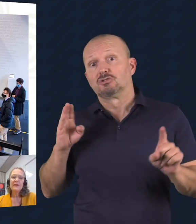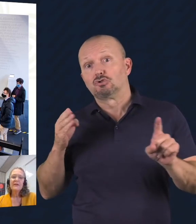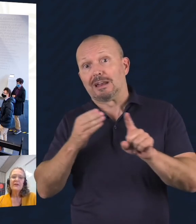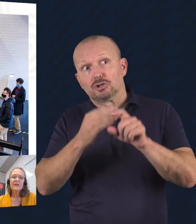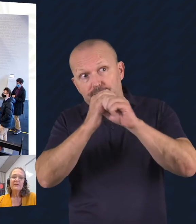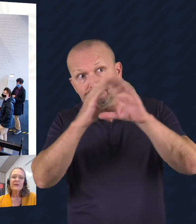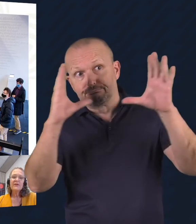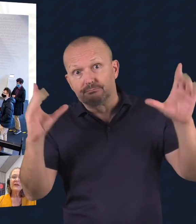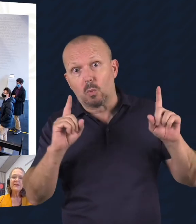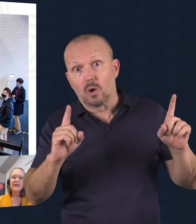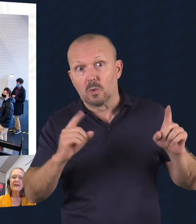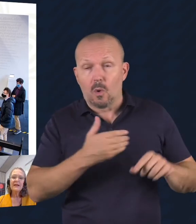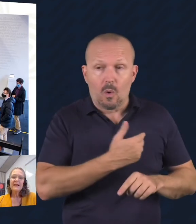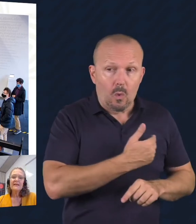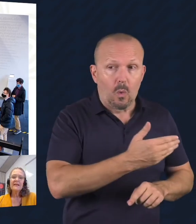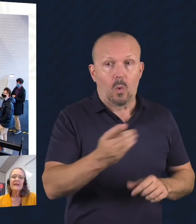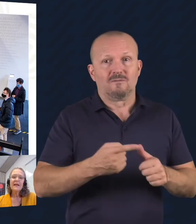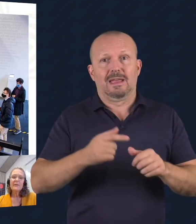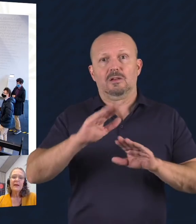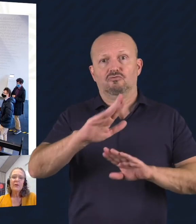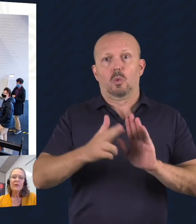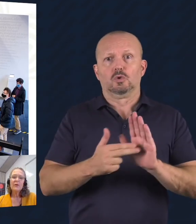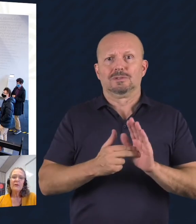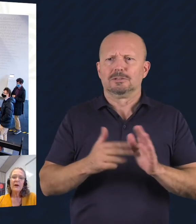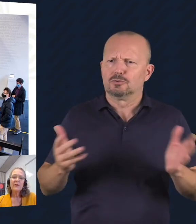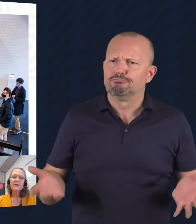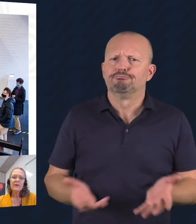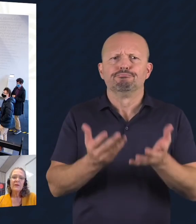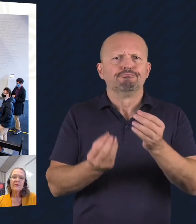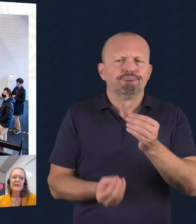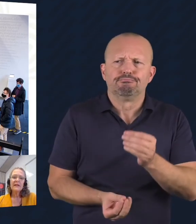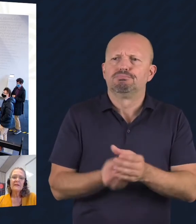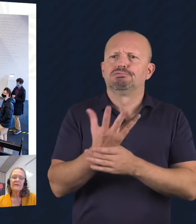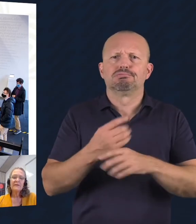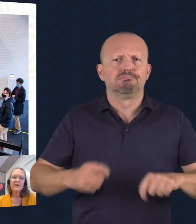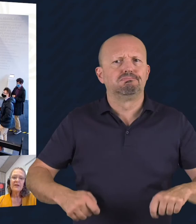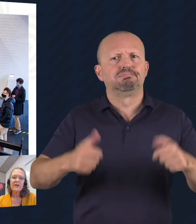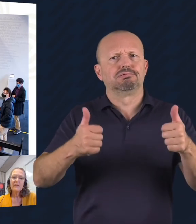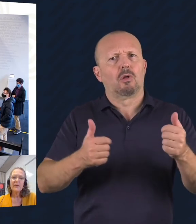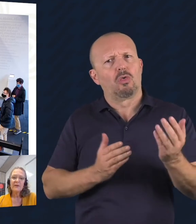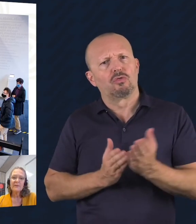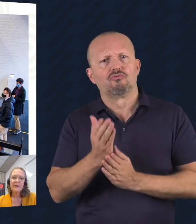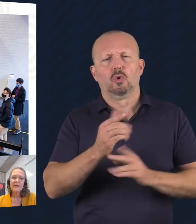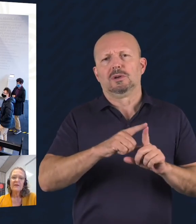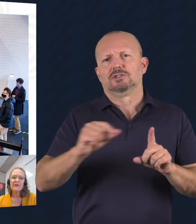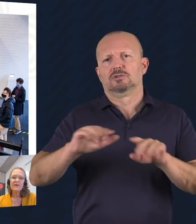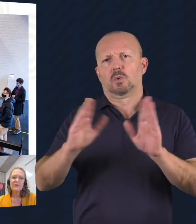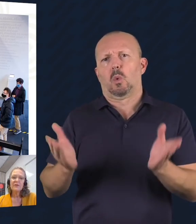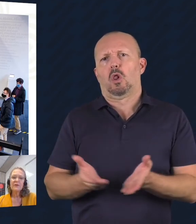The vision for the strategy is enabling all of Aotearoa New Zealand, to flourish and prosper in a digital world.